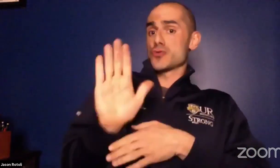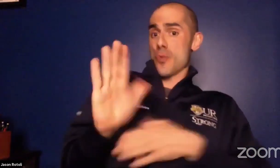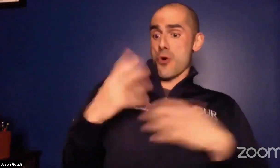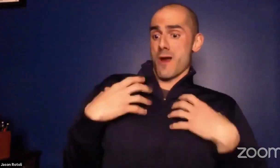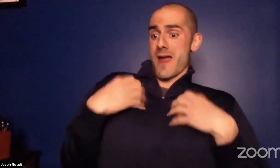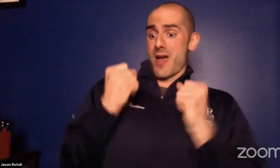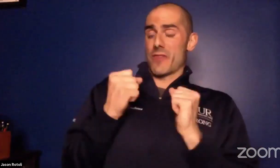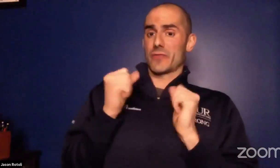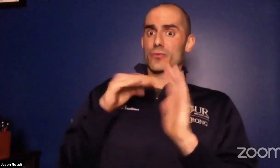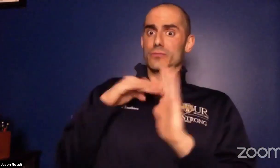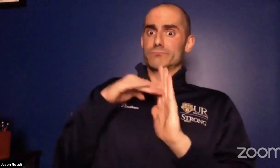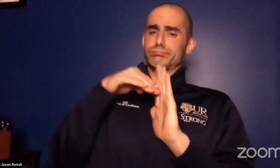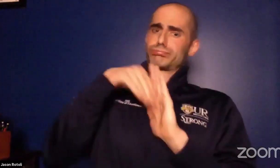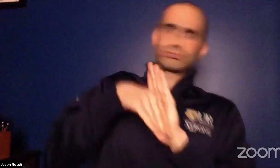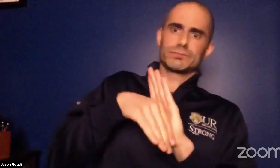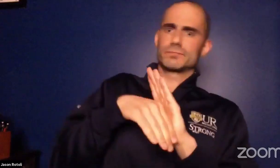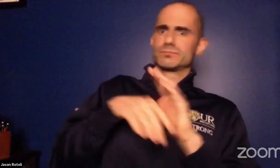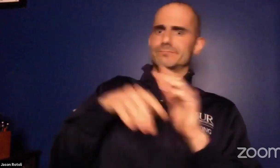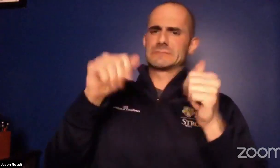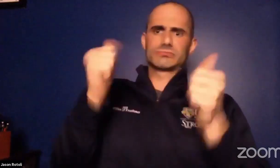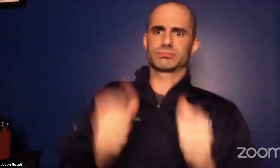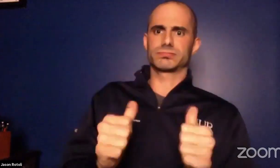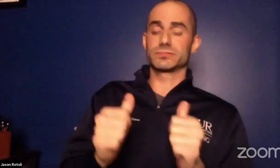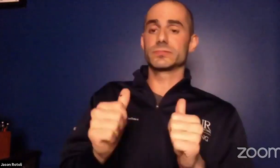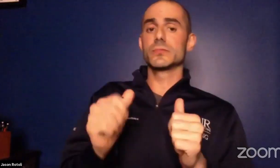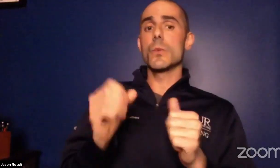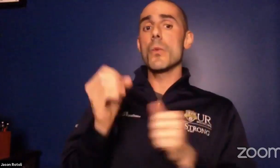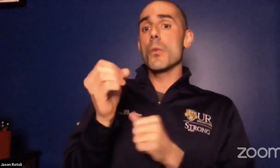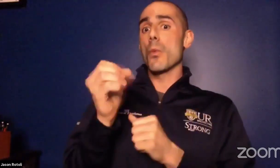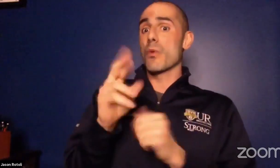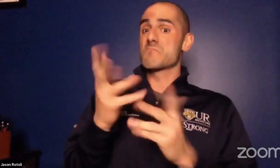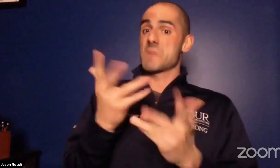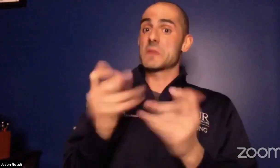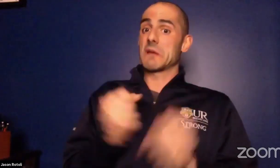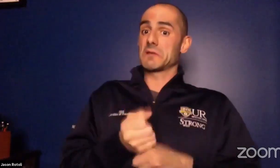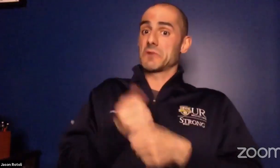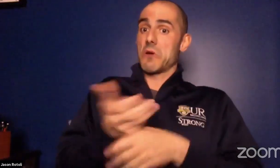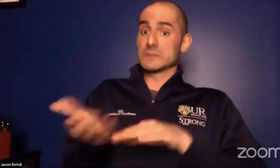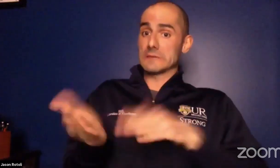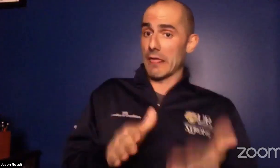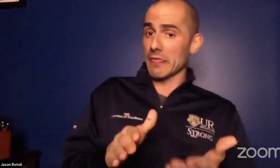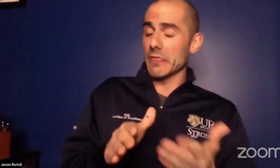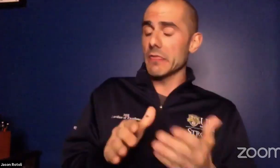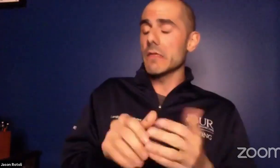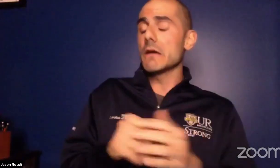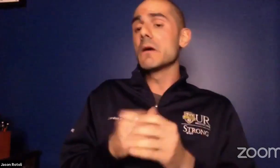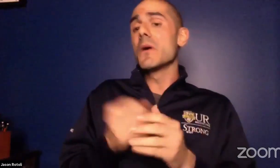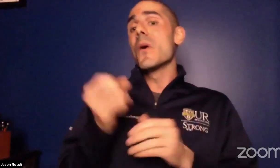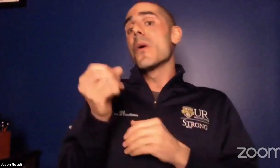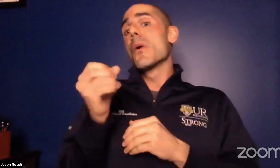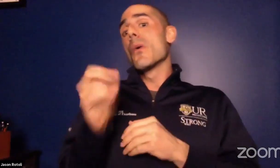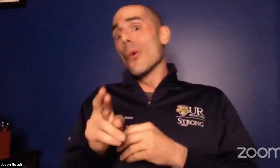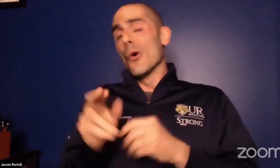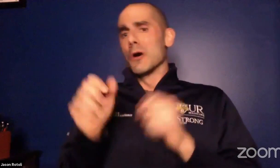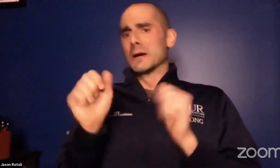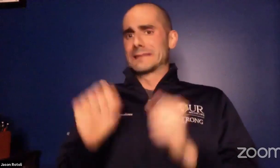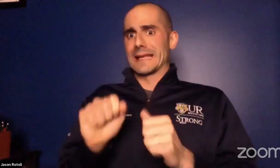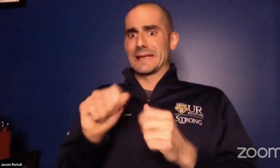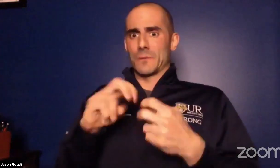So go ahead and let us know if you have those experiences yourself. So, what we want to talk about